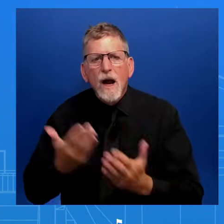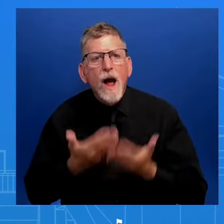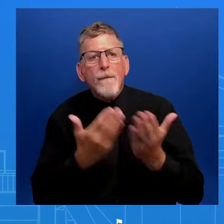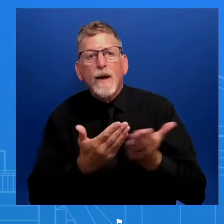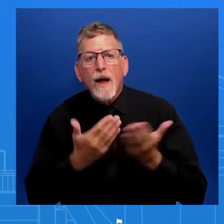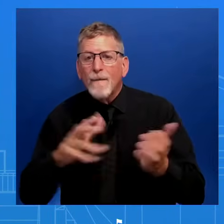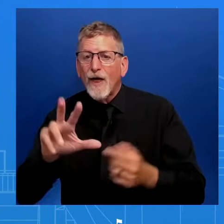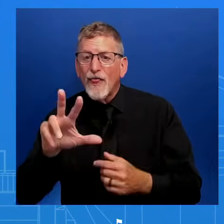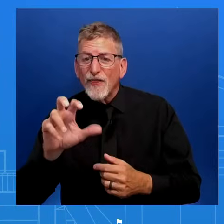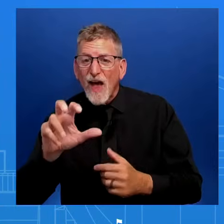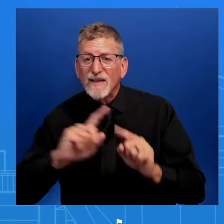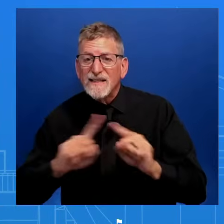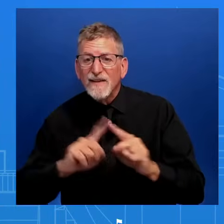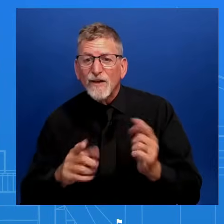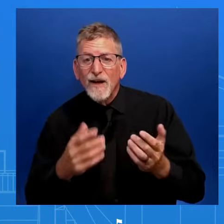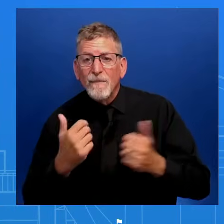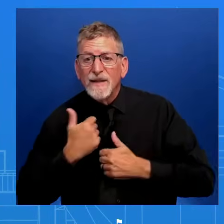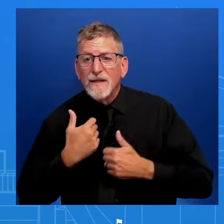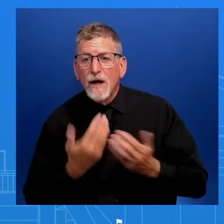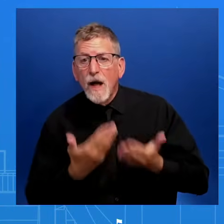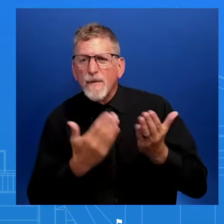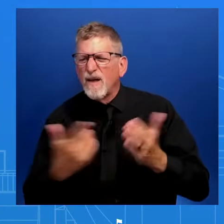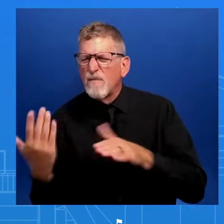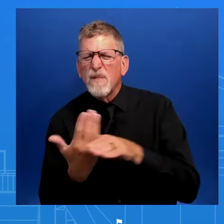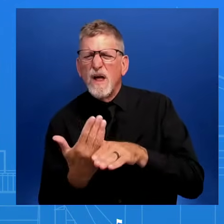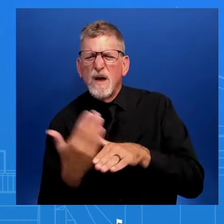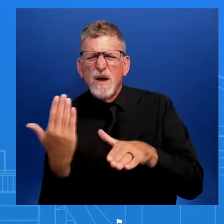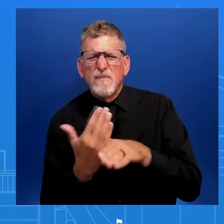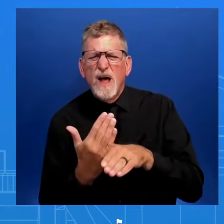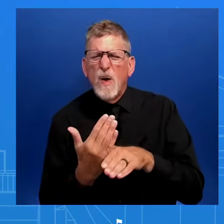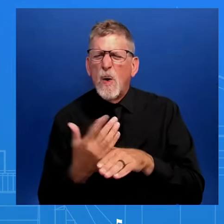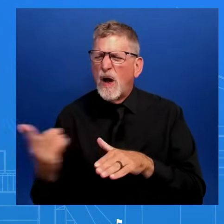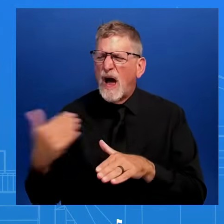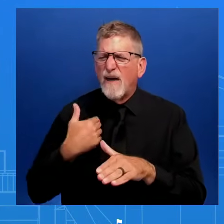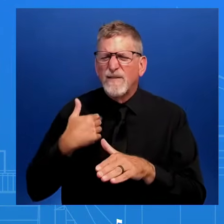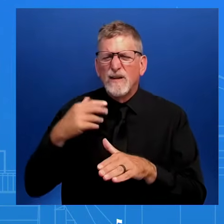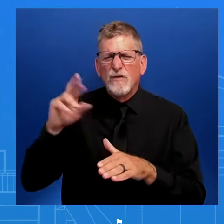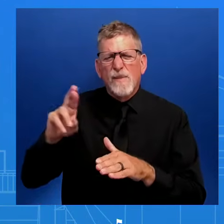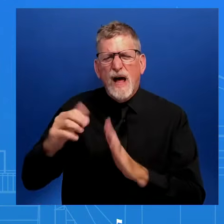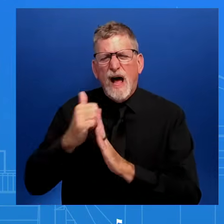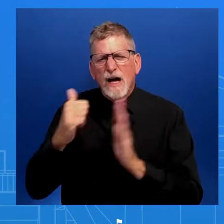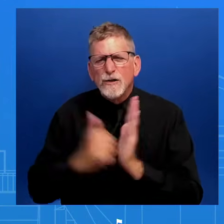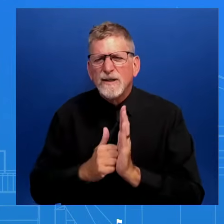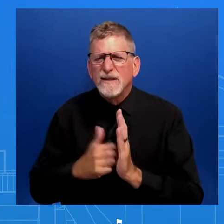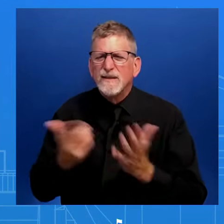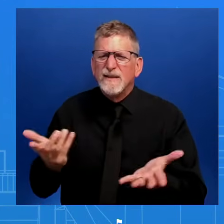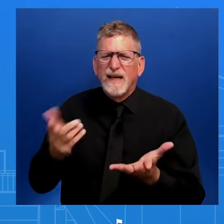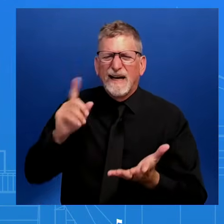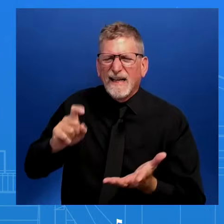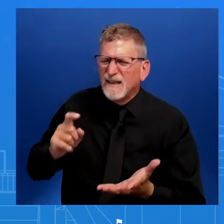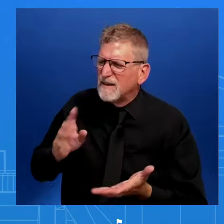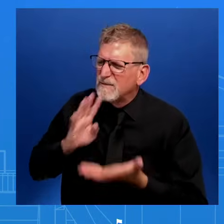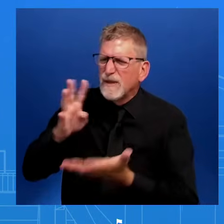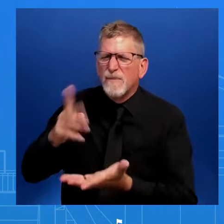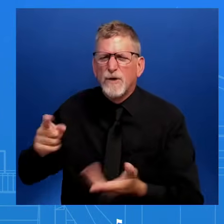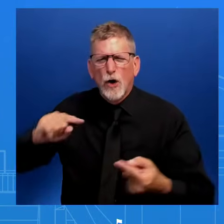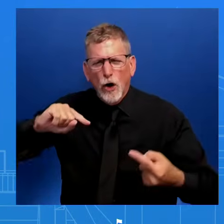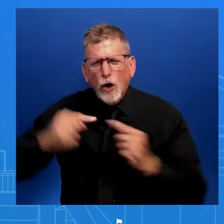Ms. Jean-Pierre: So what I can say is -- honestly, on this, because it's an ongoing case, I would refer you to the Department of Justice on this and the status of this case.